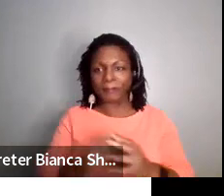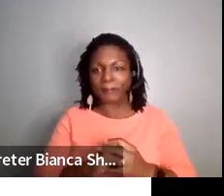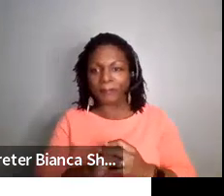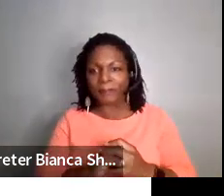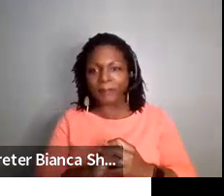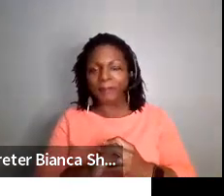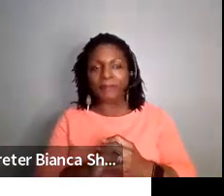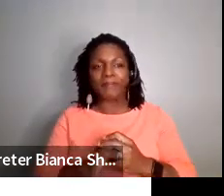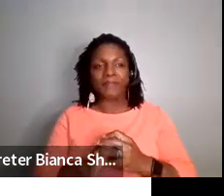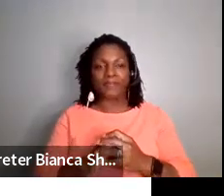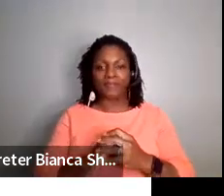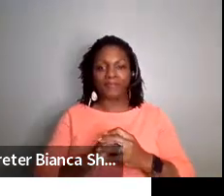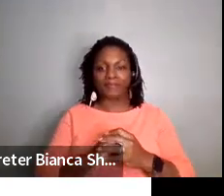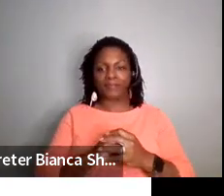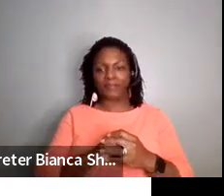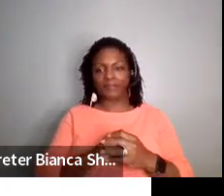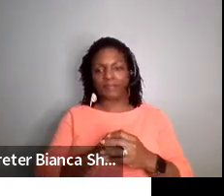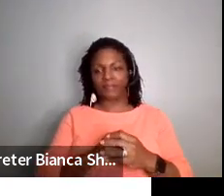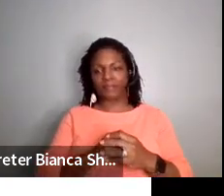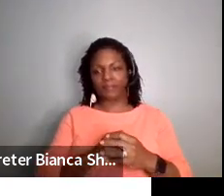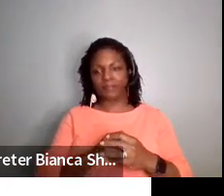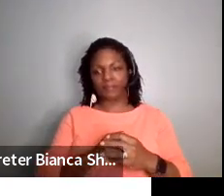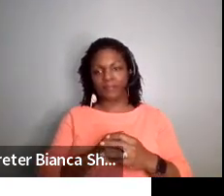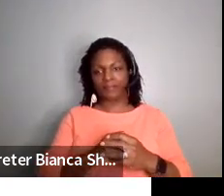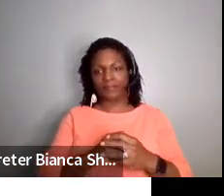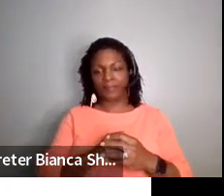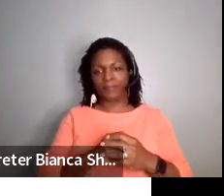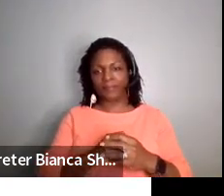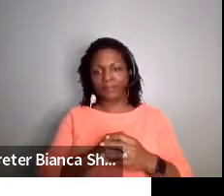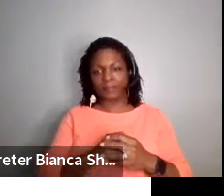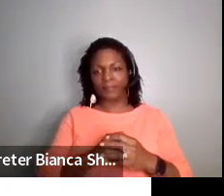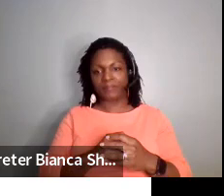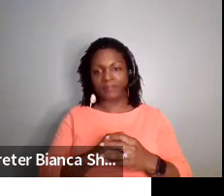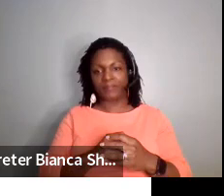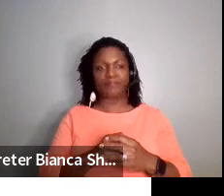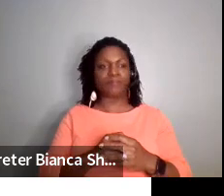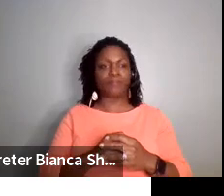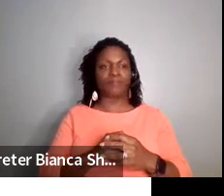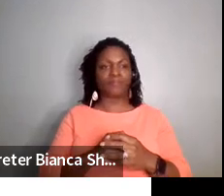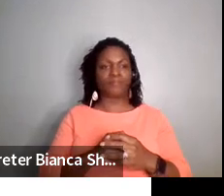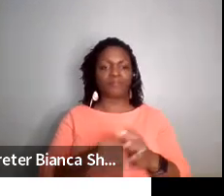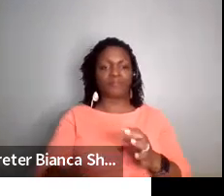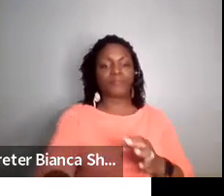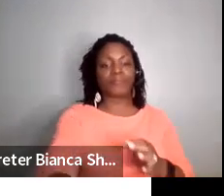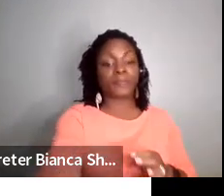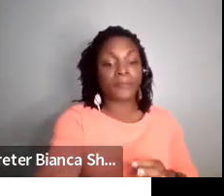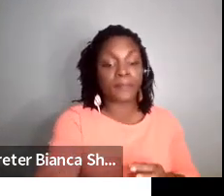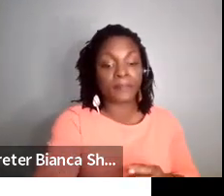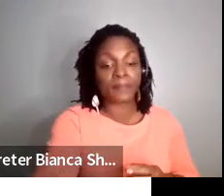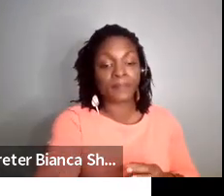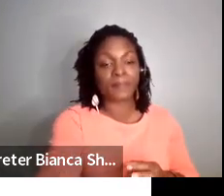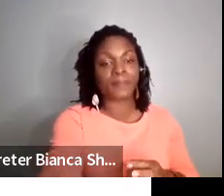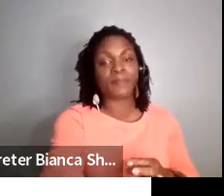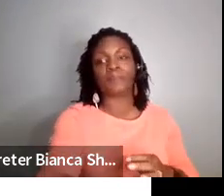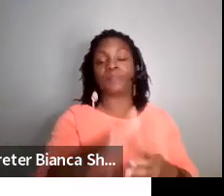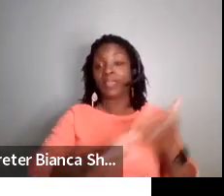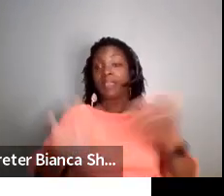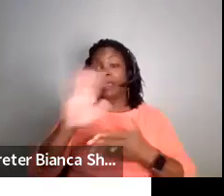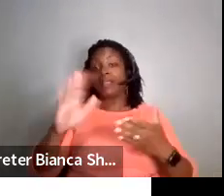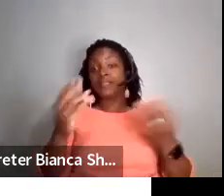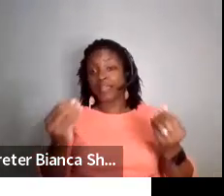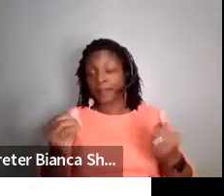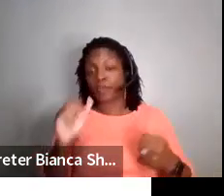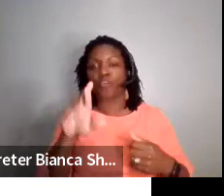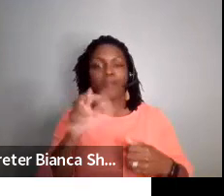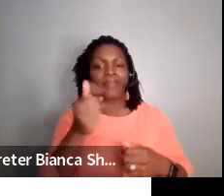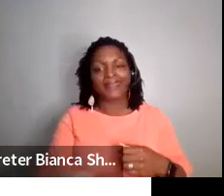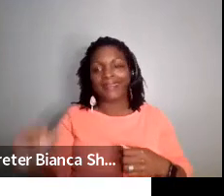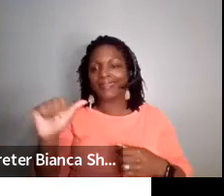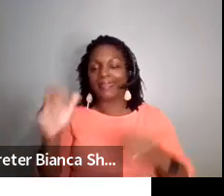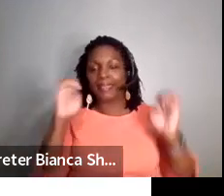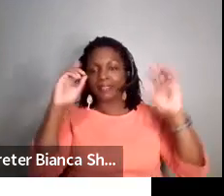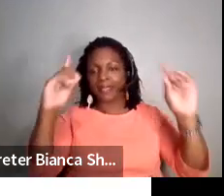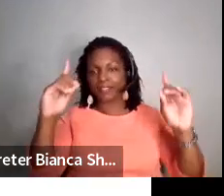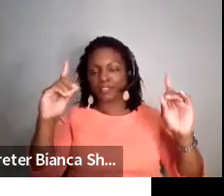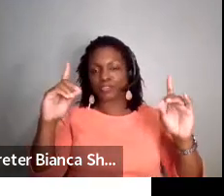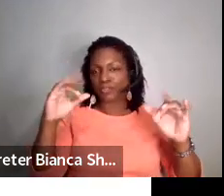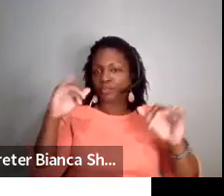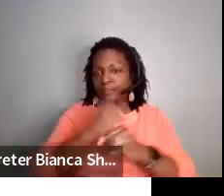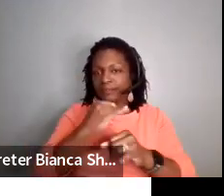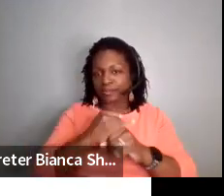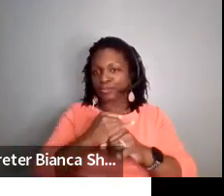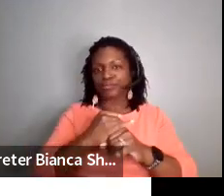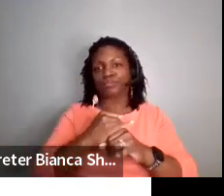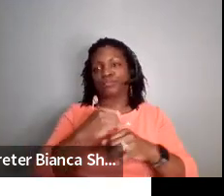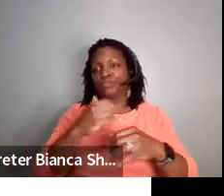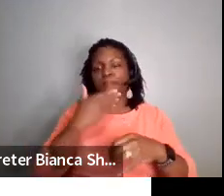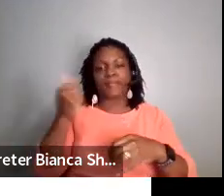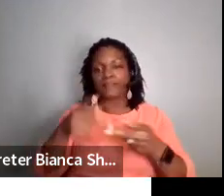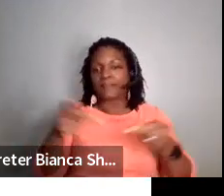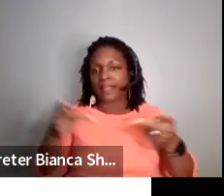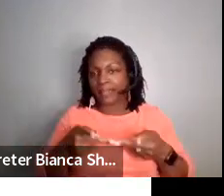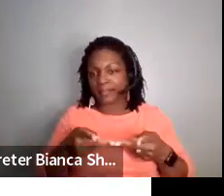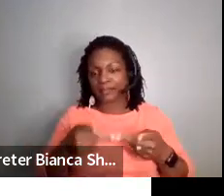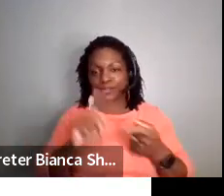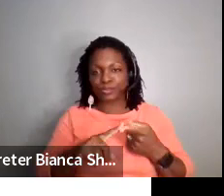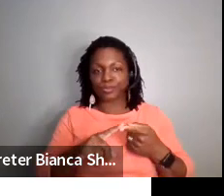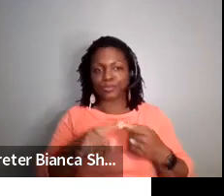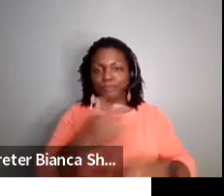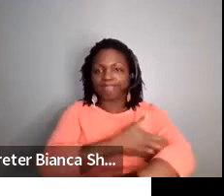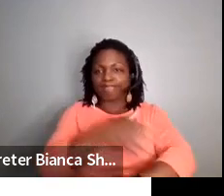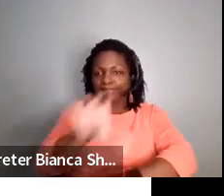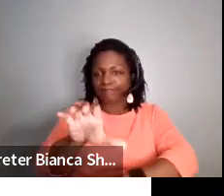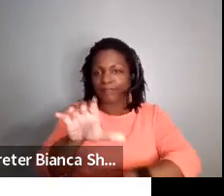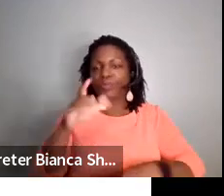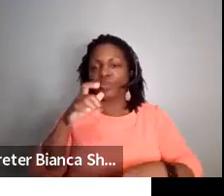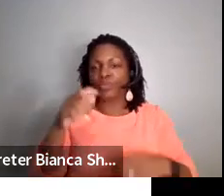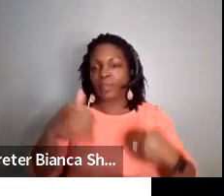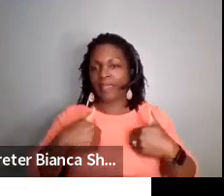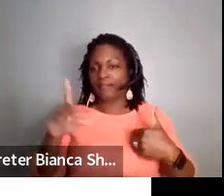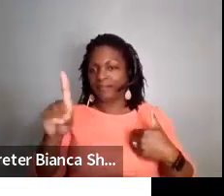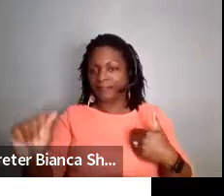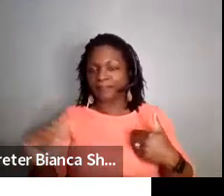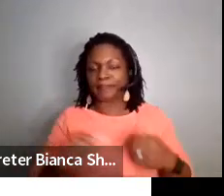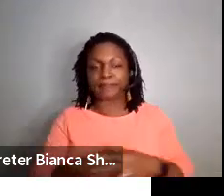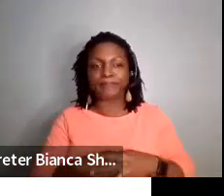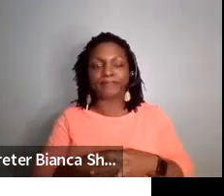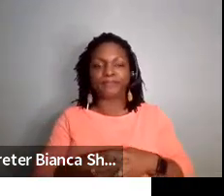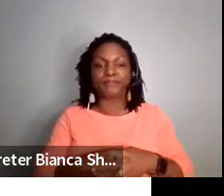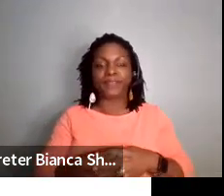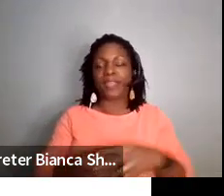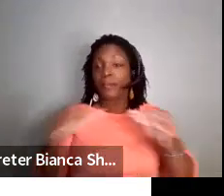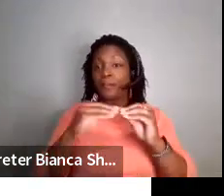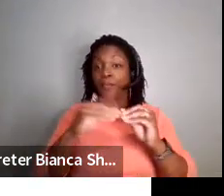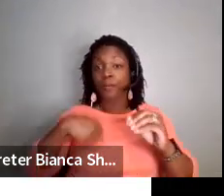So campuses, or any educational institution, I think, is the best place to empower people with disabilities, and the sooner we start be more following their life.